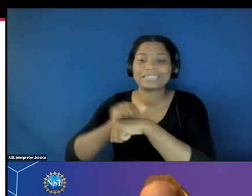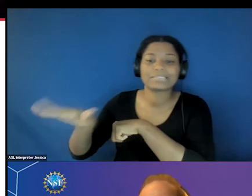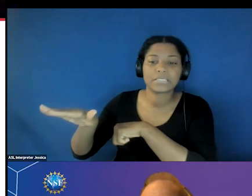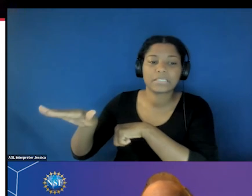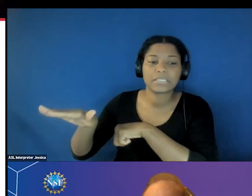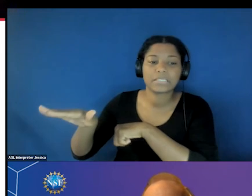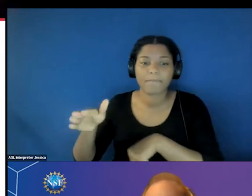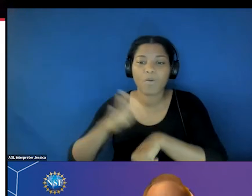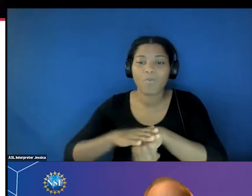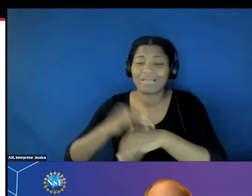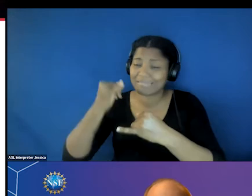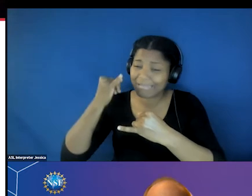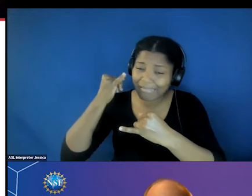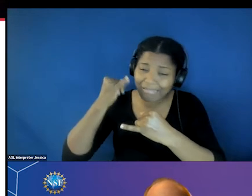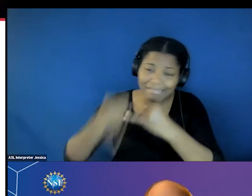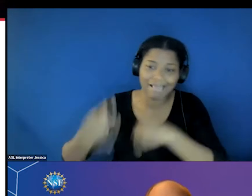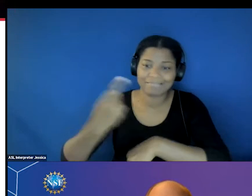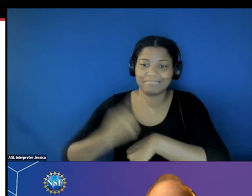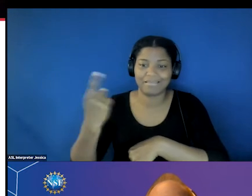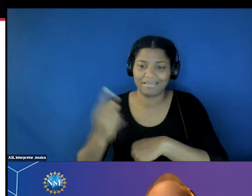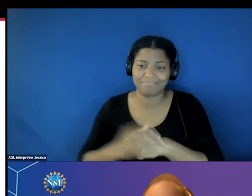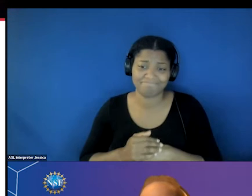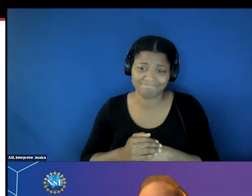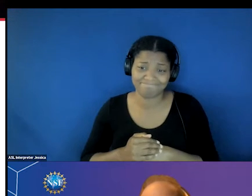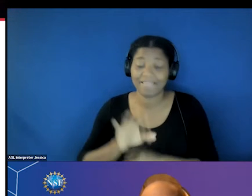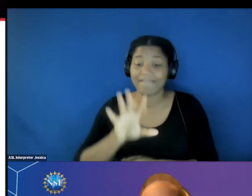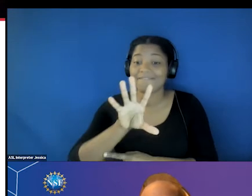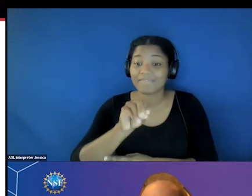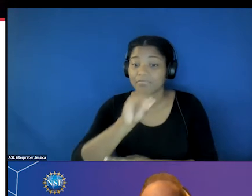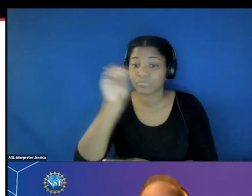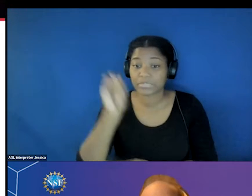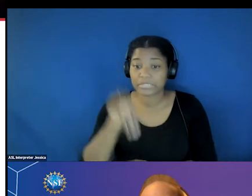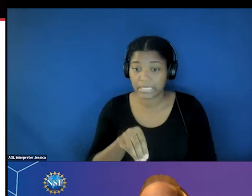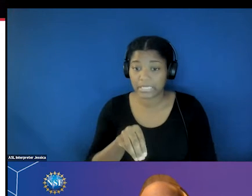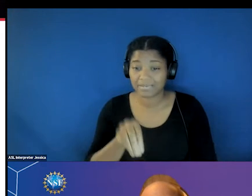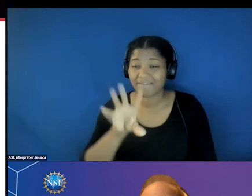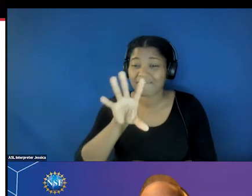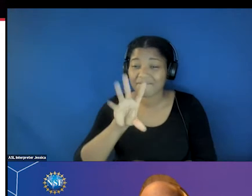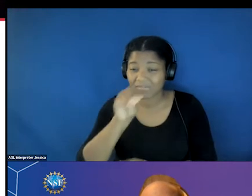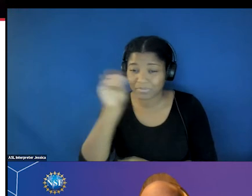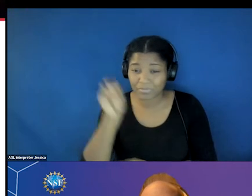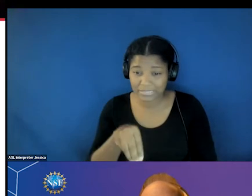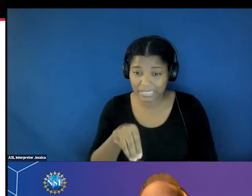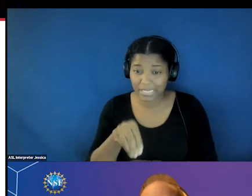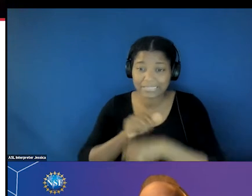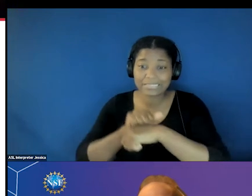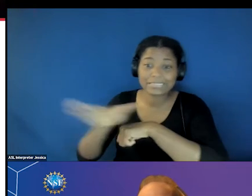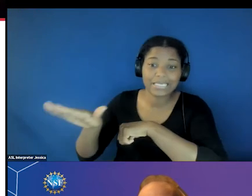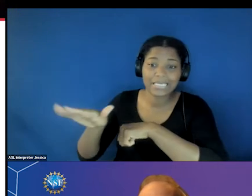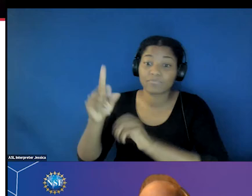on the last day of the competition. And 50%, a full 50% of proposals are submitted within two hours